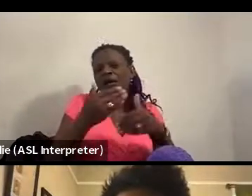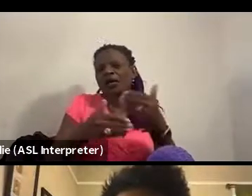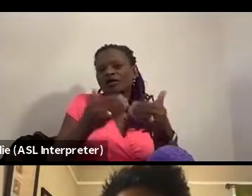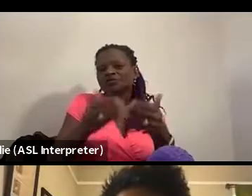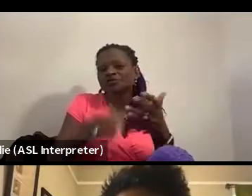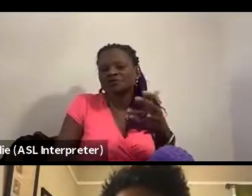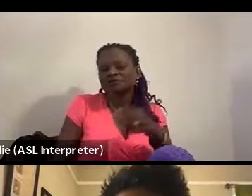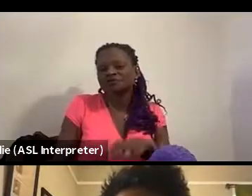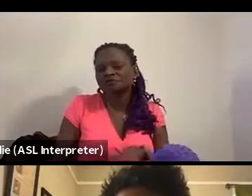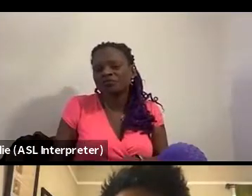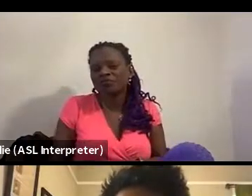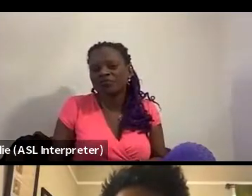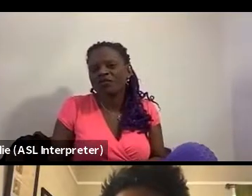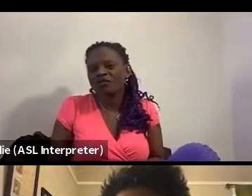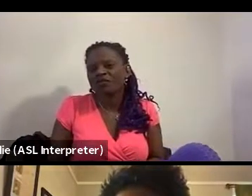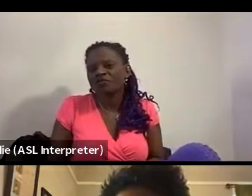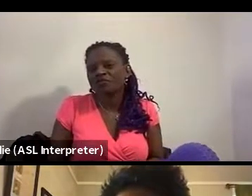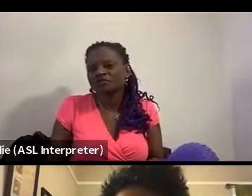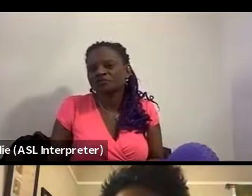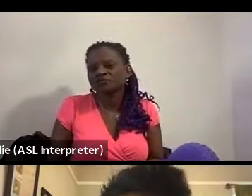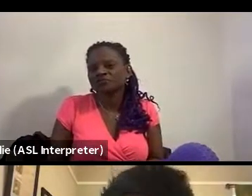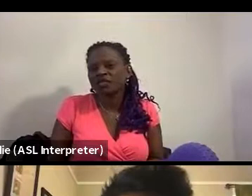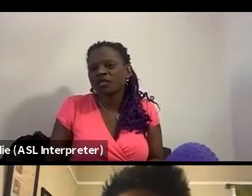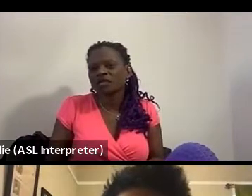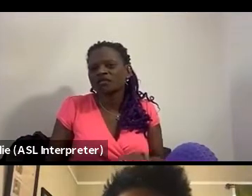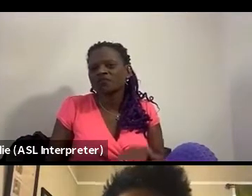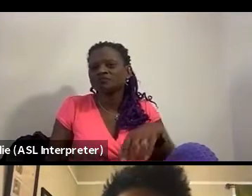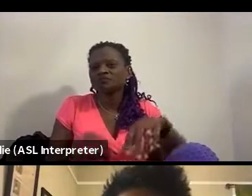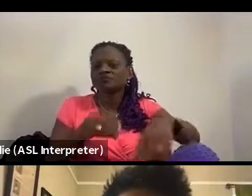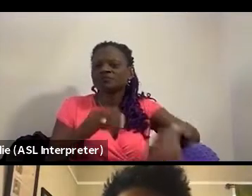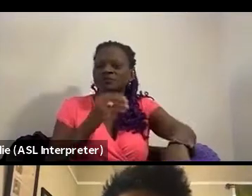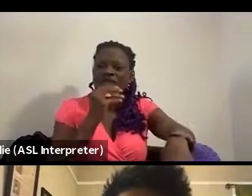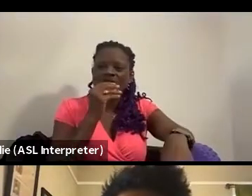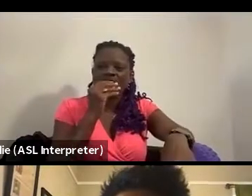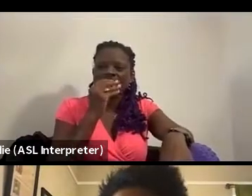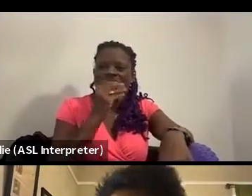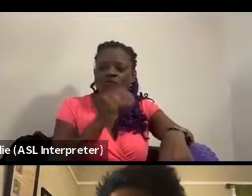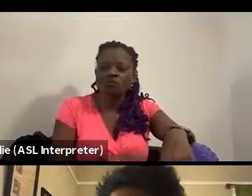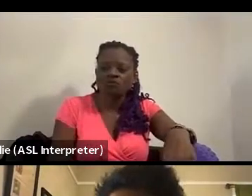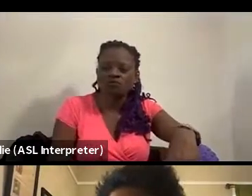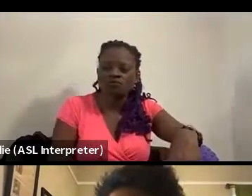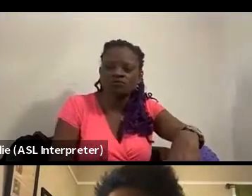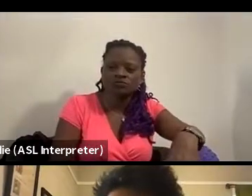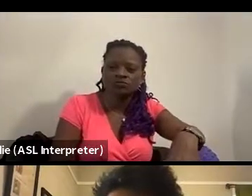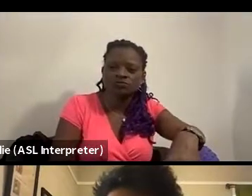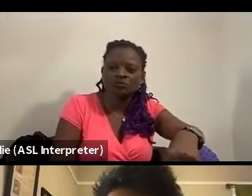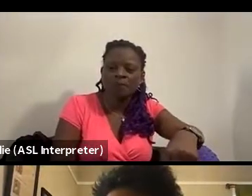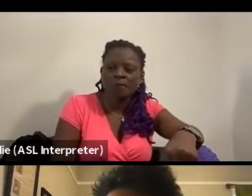effect that we've seen is extremely, extremely rare. And if I can just add, so whenever a new